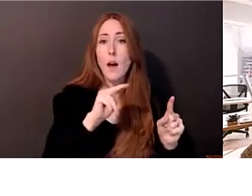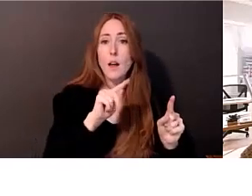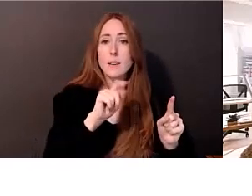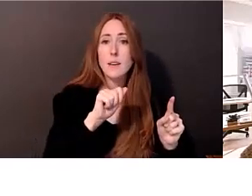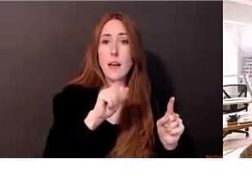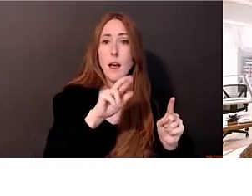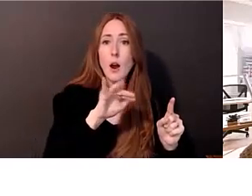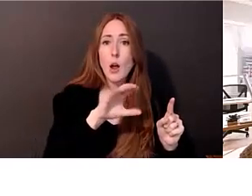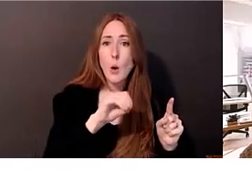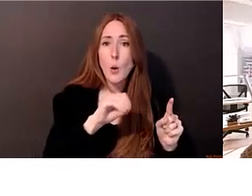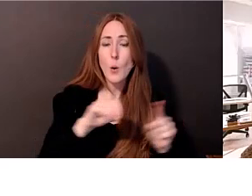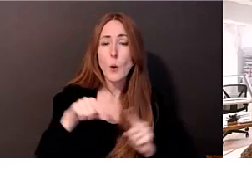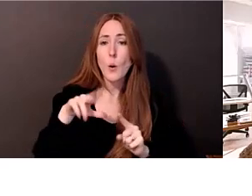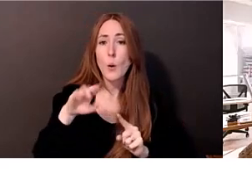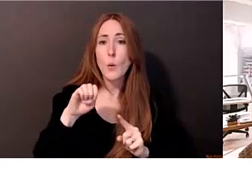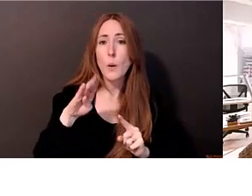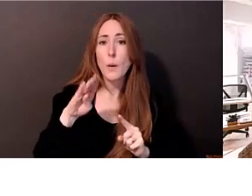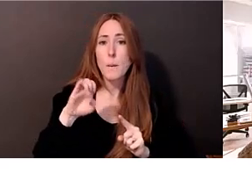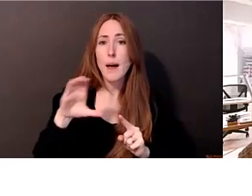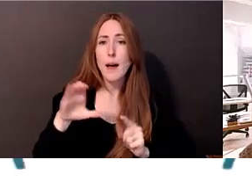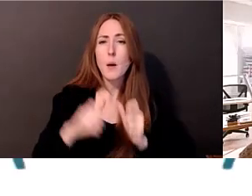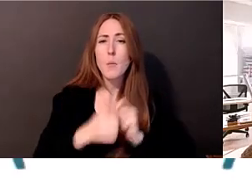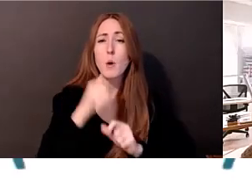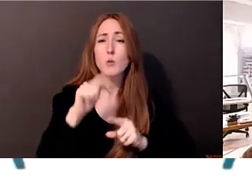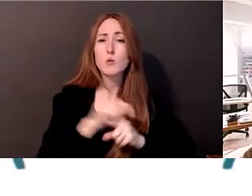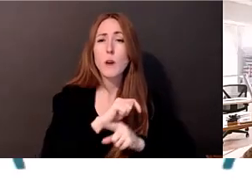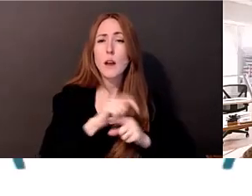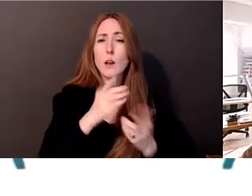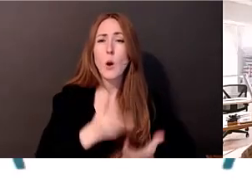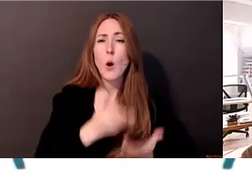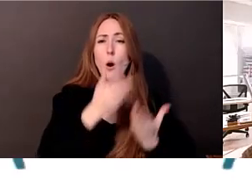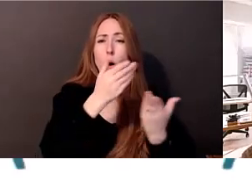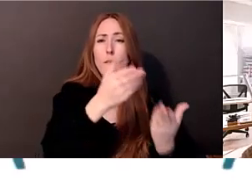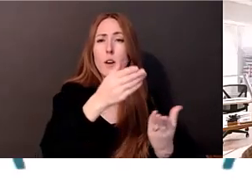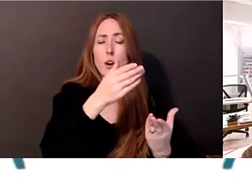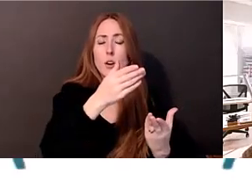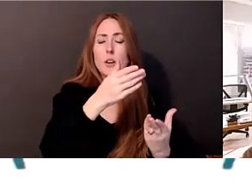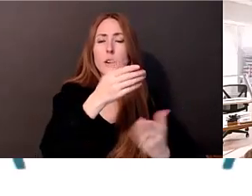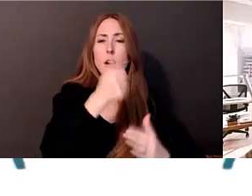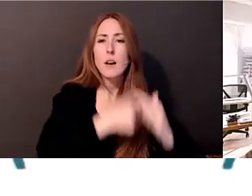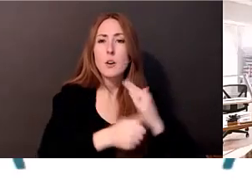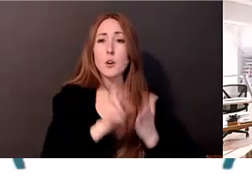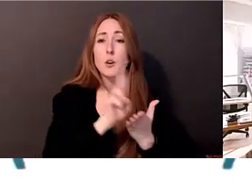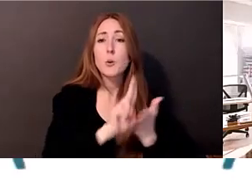were offered mainly in universities with high tuition fees.